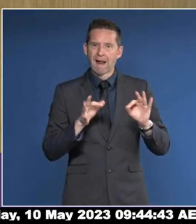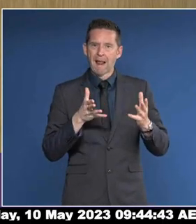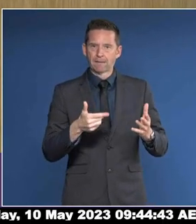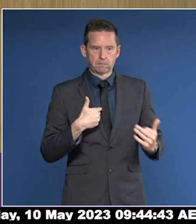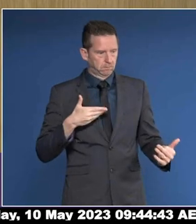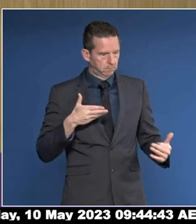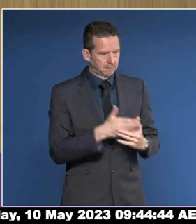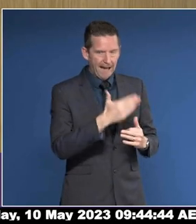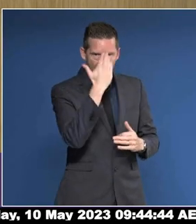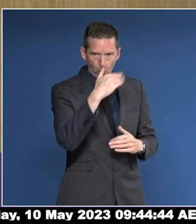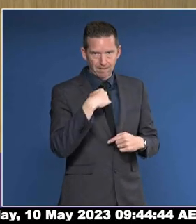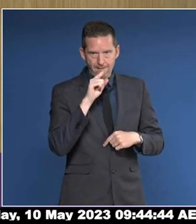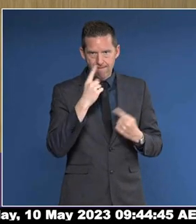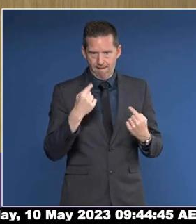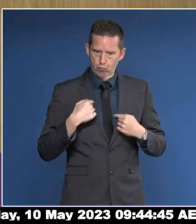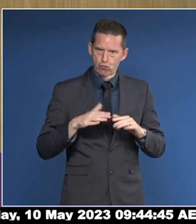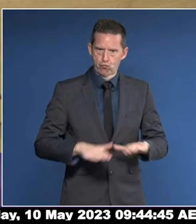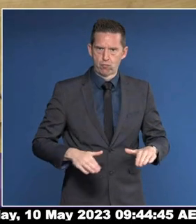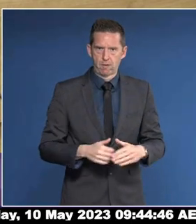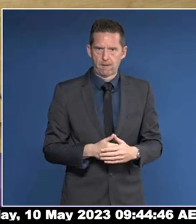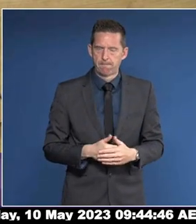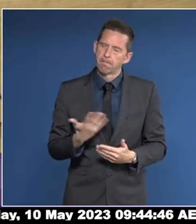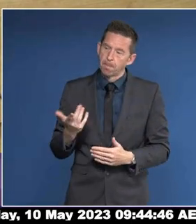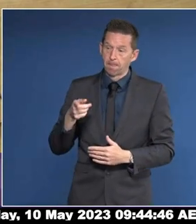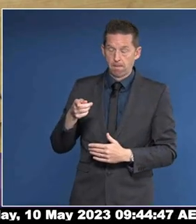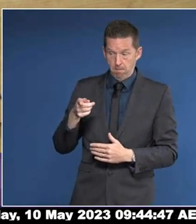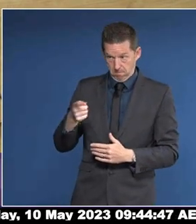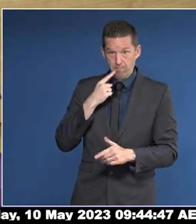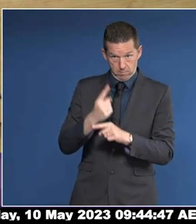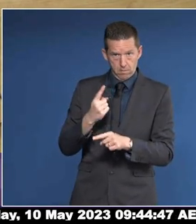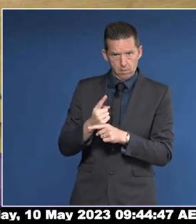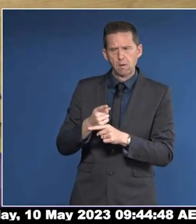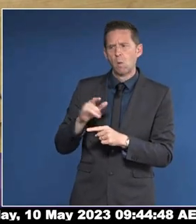So what other agencies were available, then, to intervene with respect to